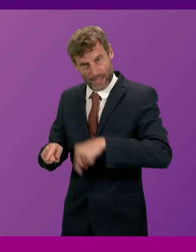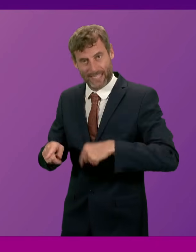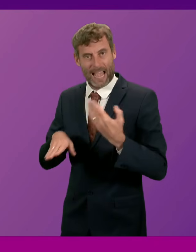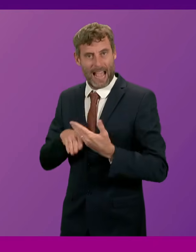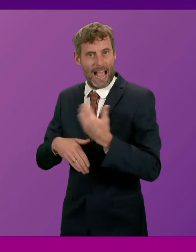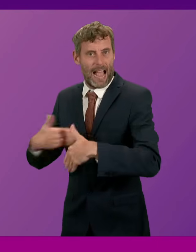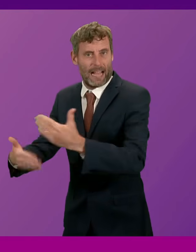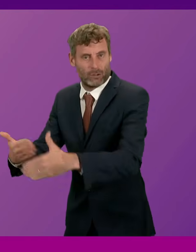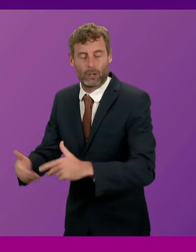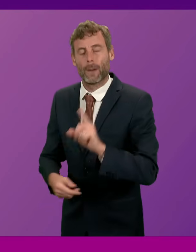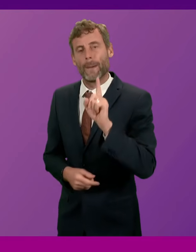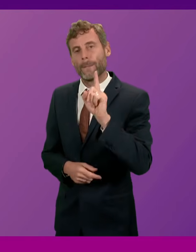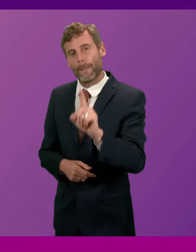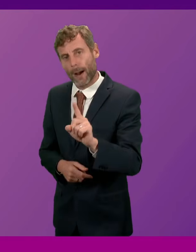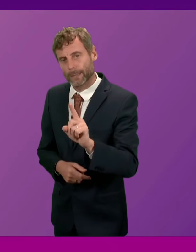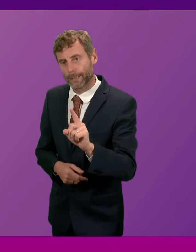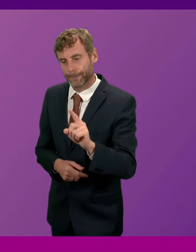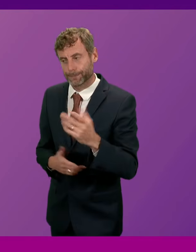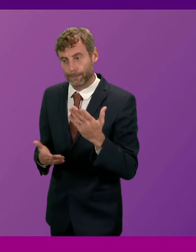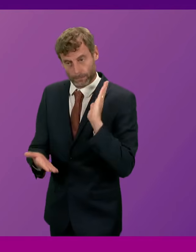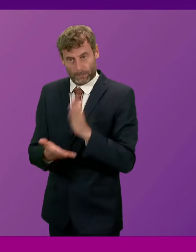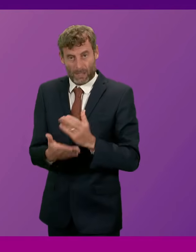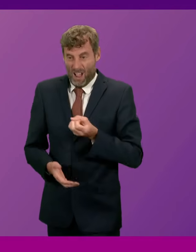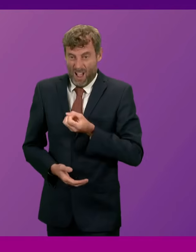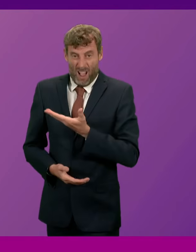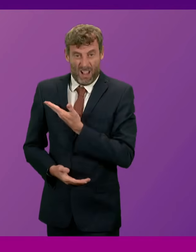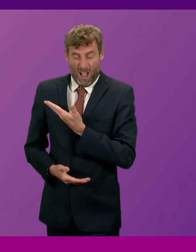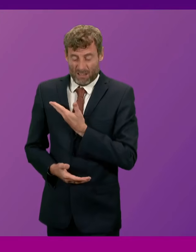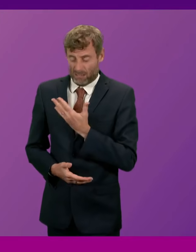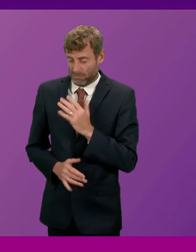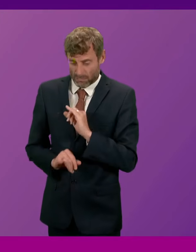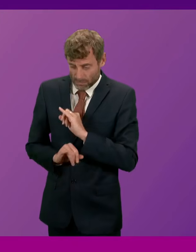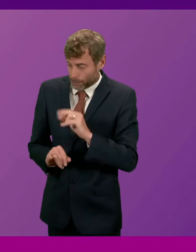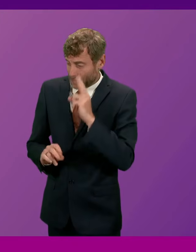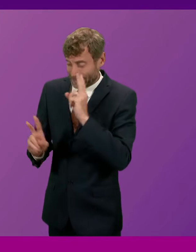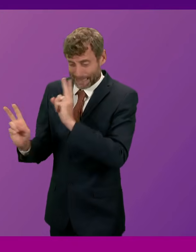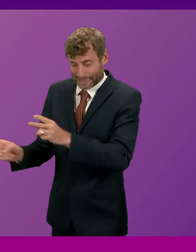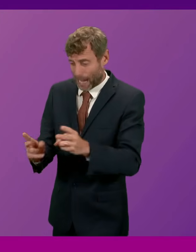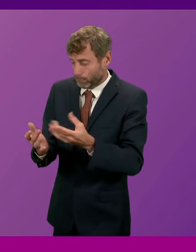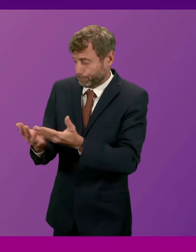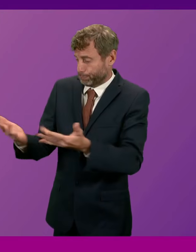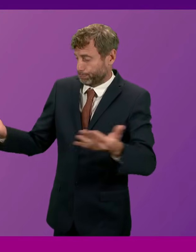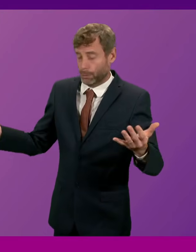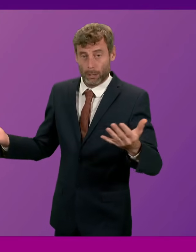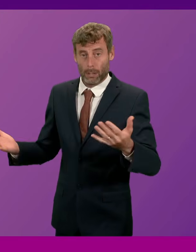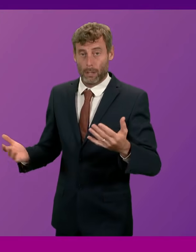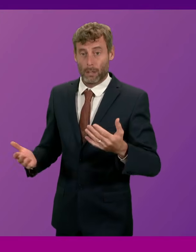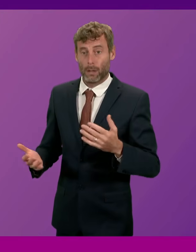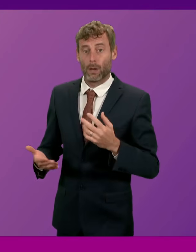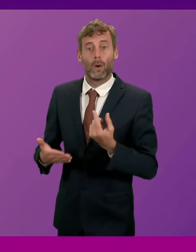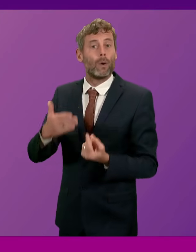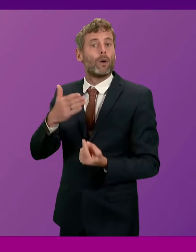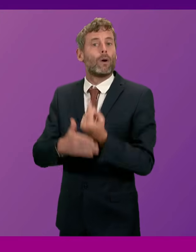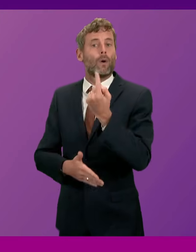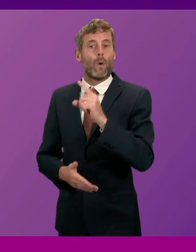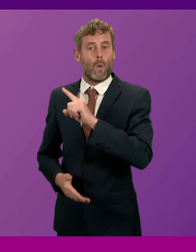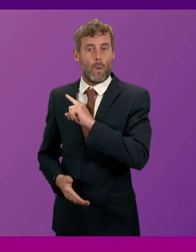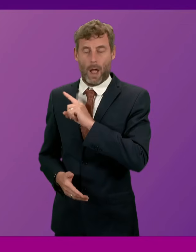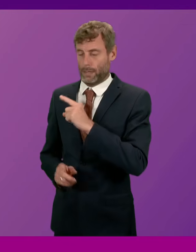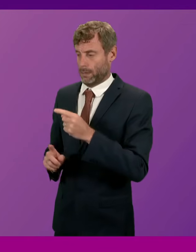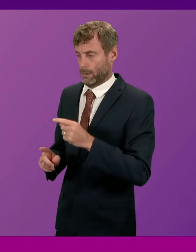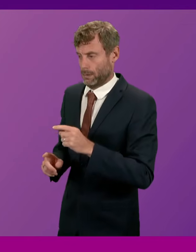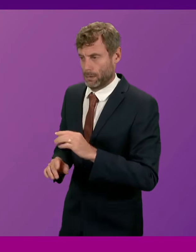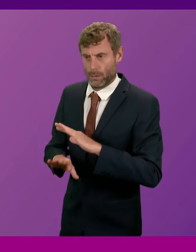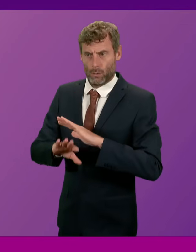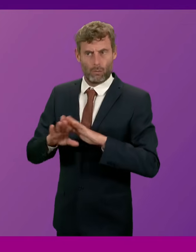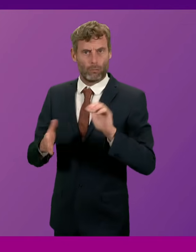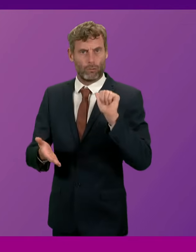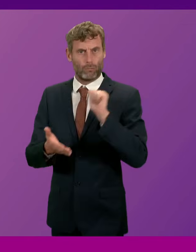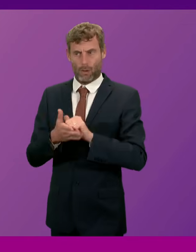The appalling situation in Gaza has been escalated by the unwarranted and unjustifiable attack on